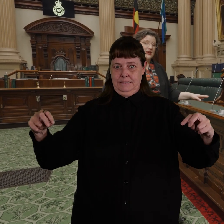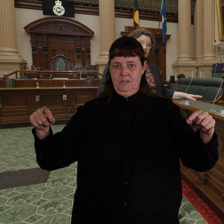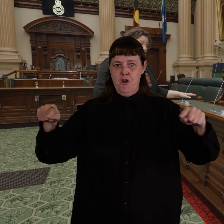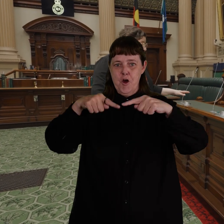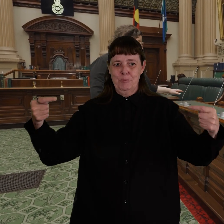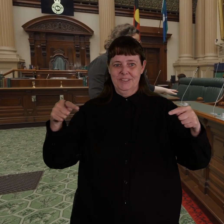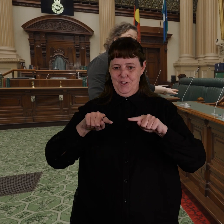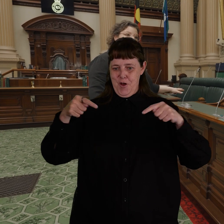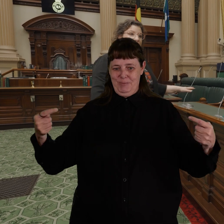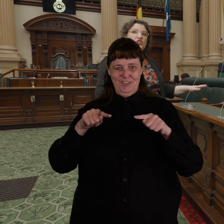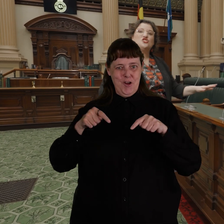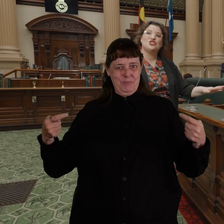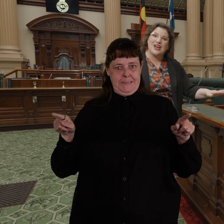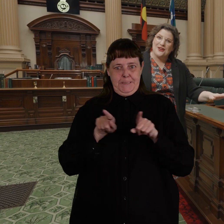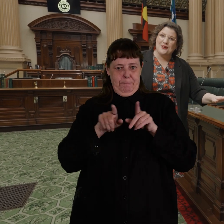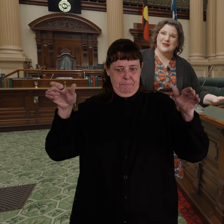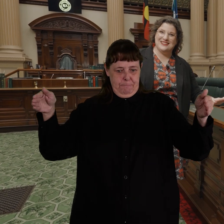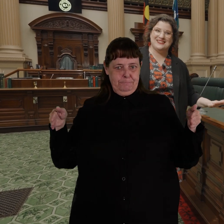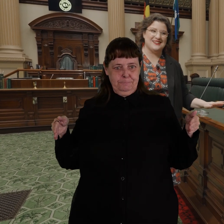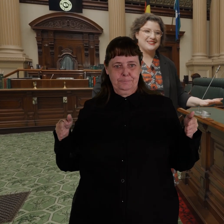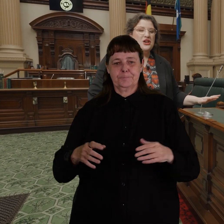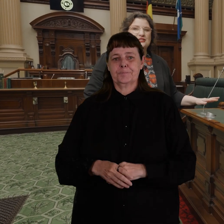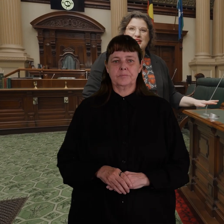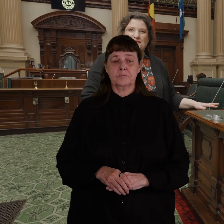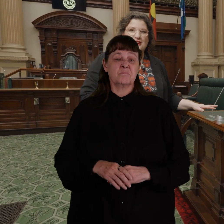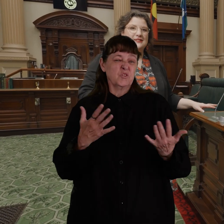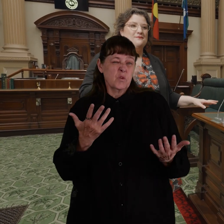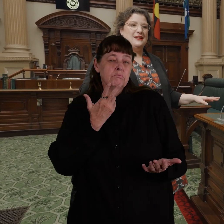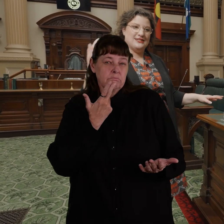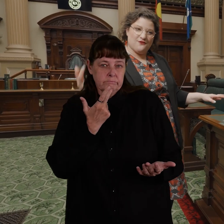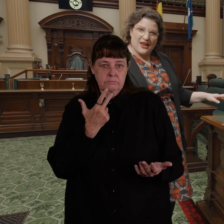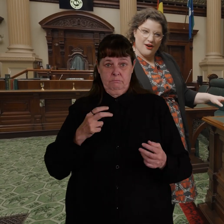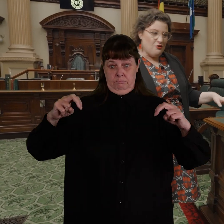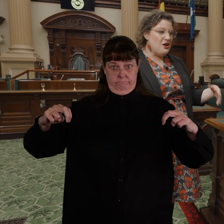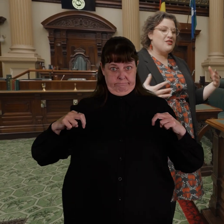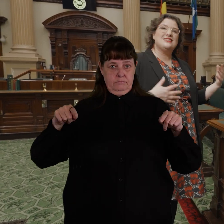bench we have different shadow ministers. So if there is a minister for health,